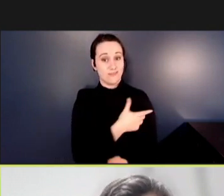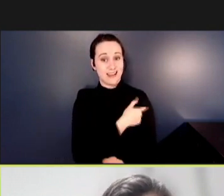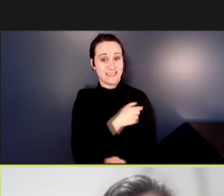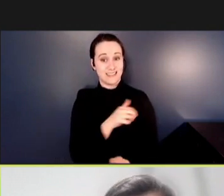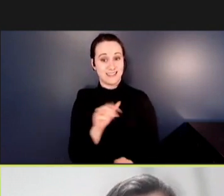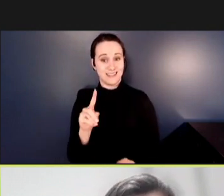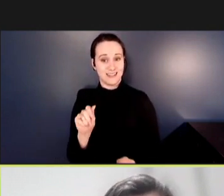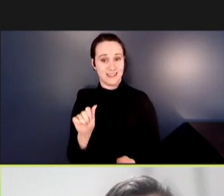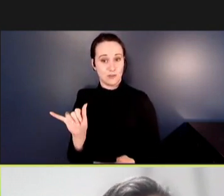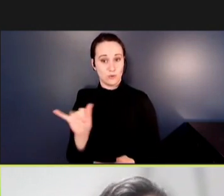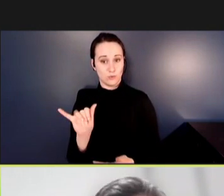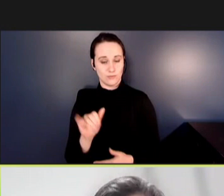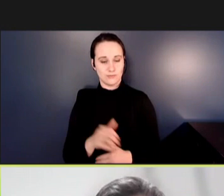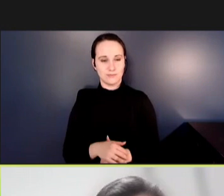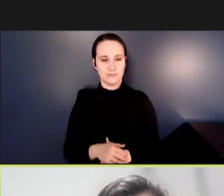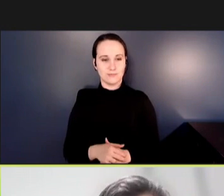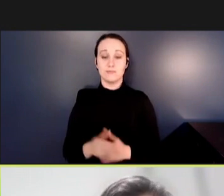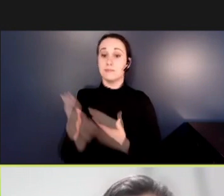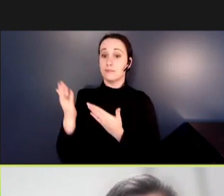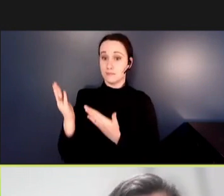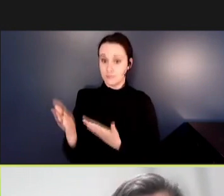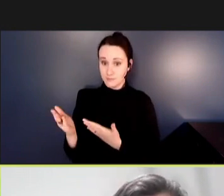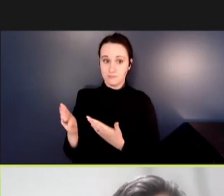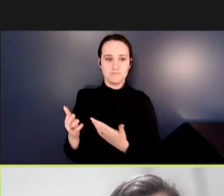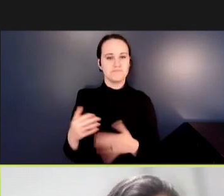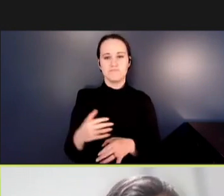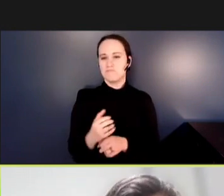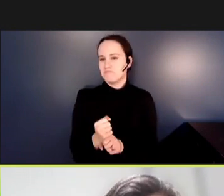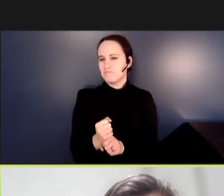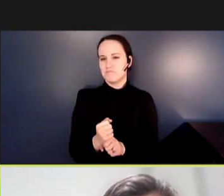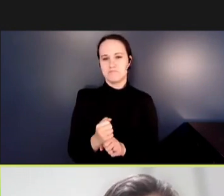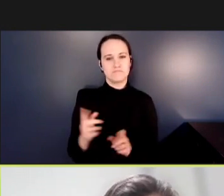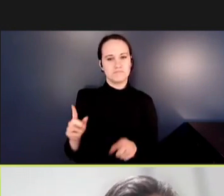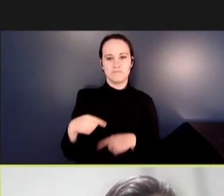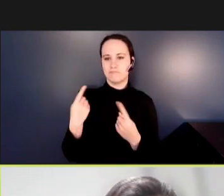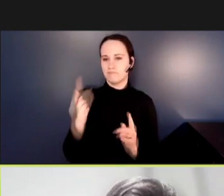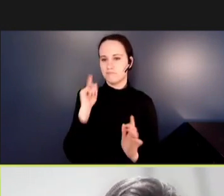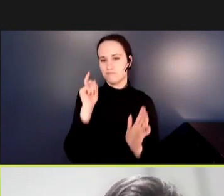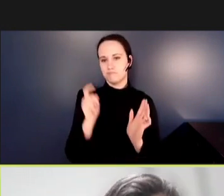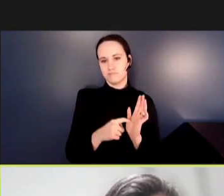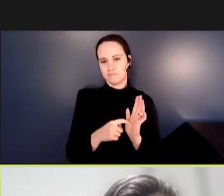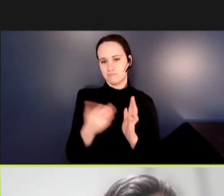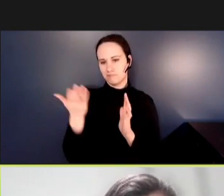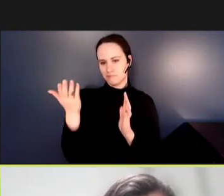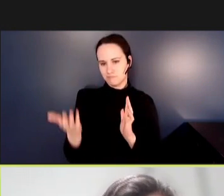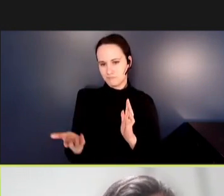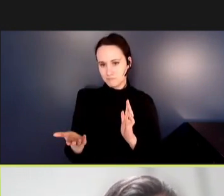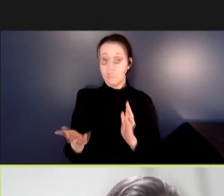The next slide is just to really summarize what we have seen. As a practicing provider,